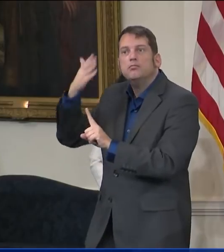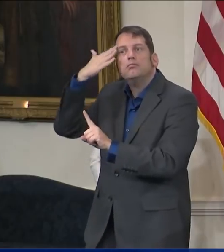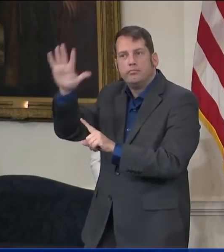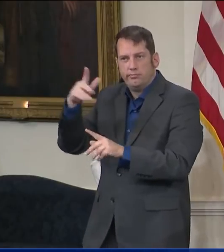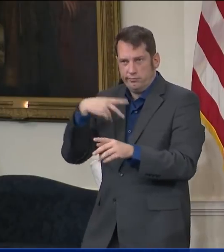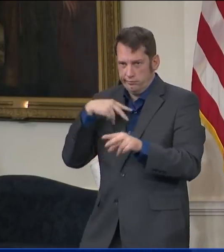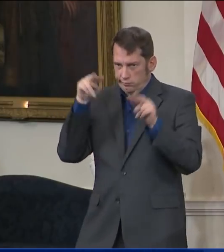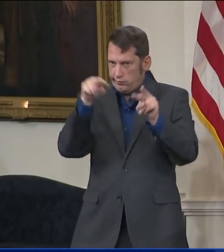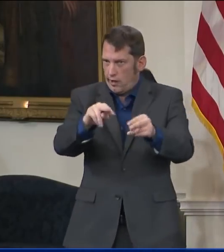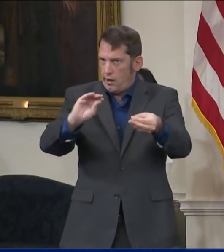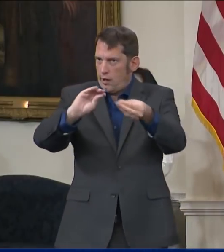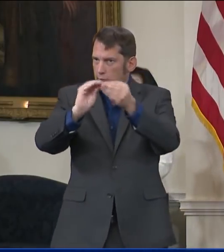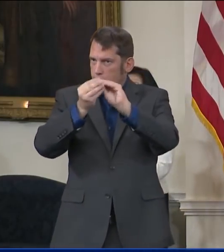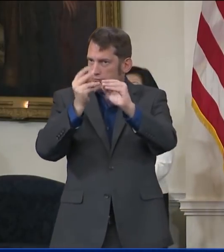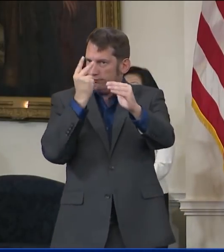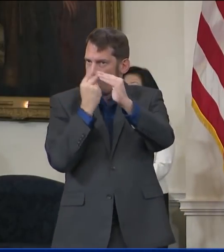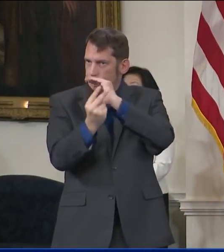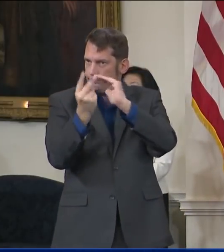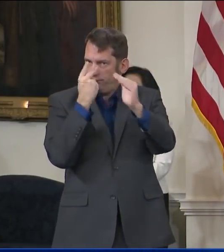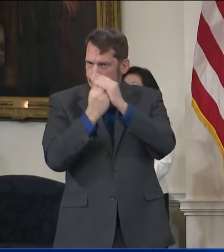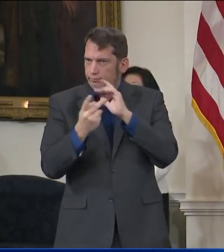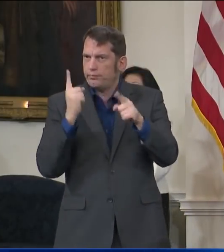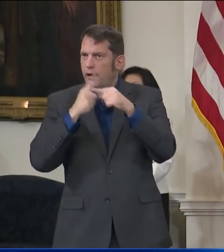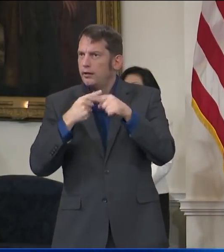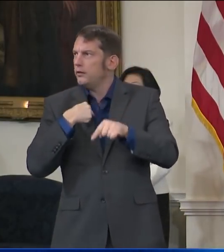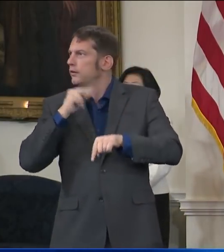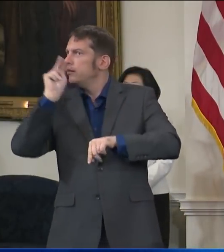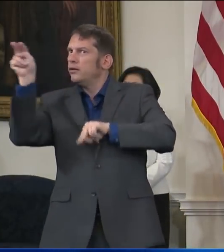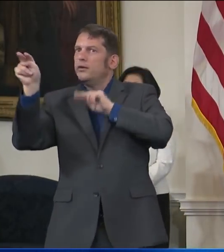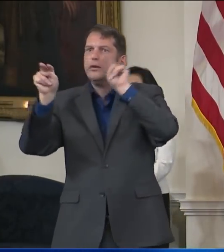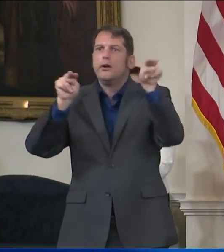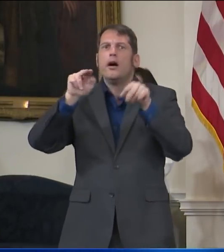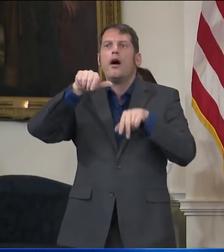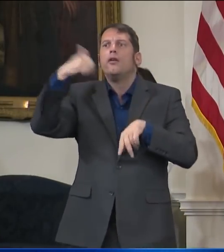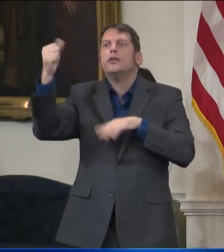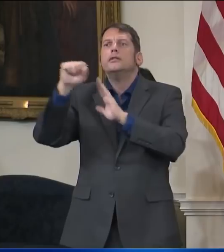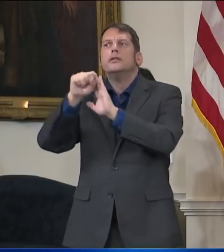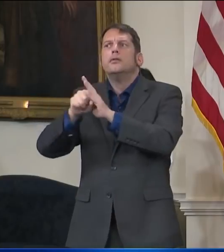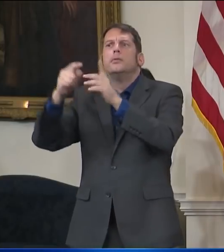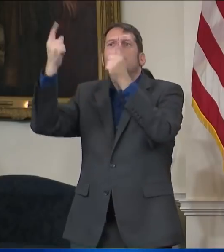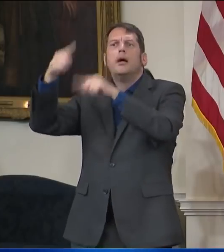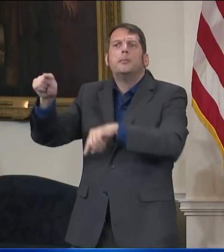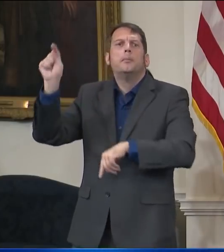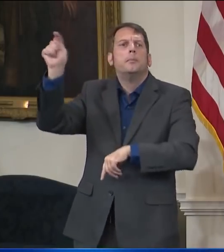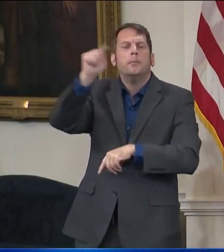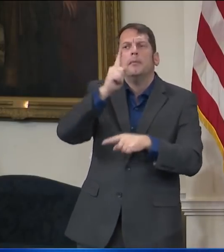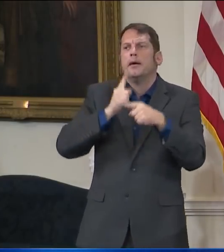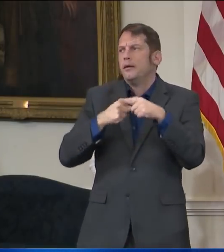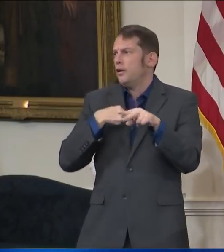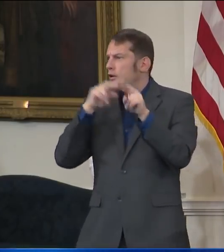I MEAN WE’RE DO MODELING AND WE LOOK AT THE RISING NUMBERS AND WE SEE WHAT’S HAPPENING IN 40 SOME OTHER STATES. IT’S PRETTY SCARED.